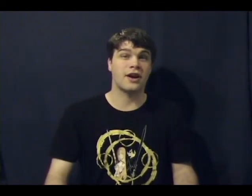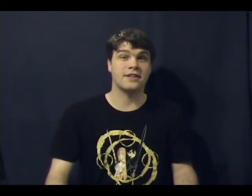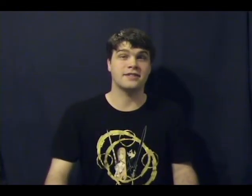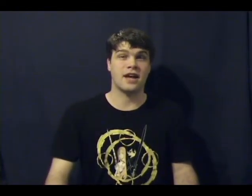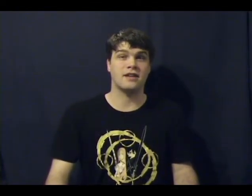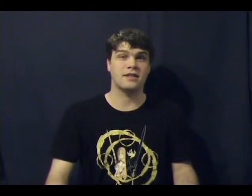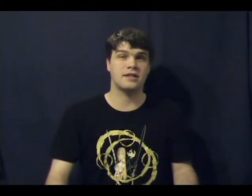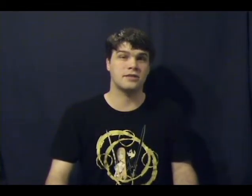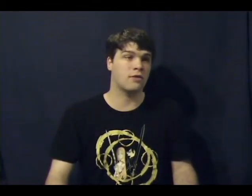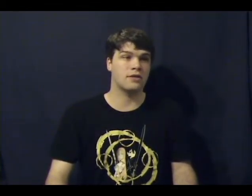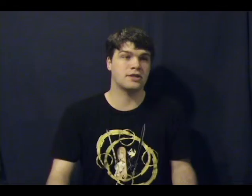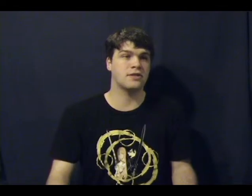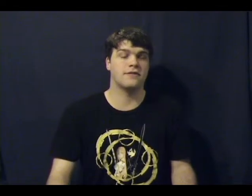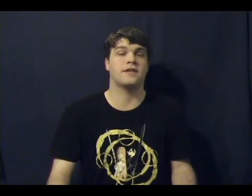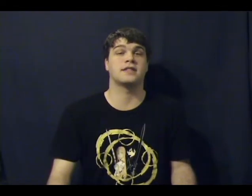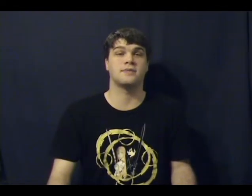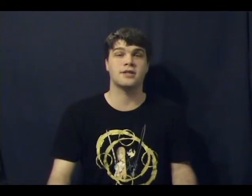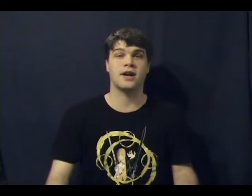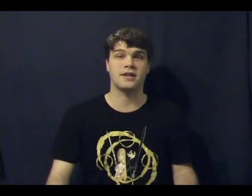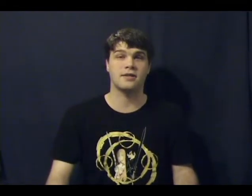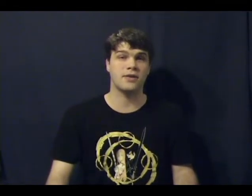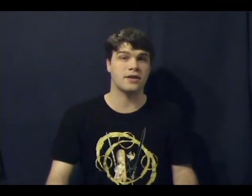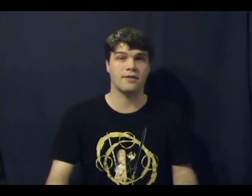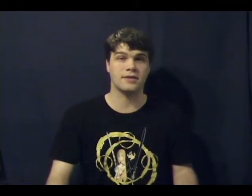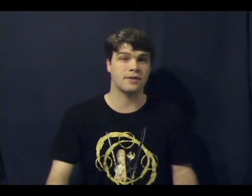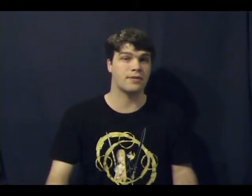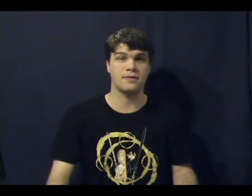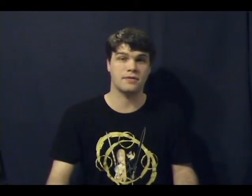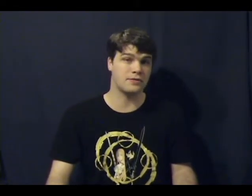to say. It's no it's no fun to be trying to communicate with someone who